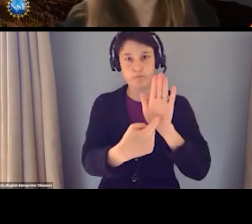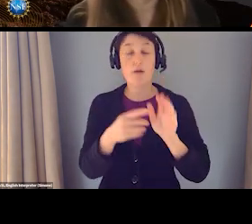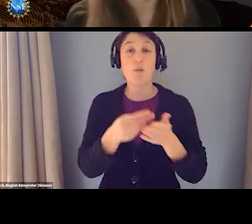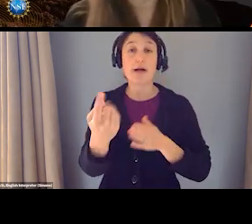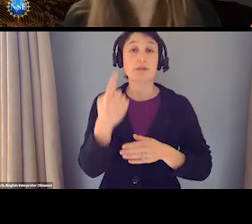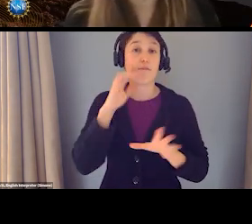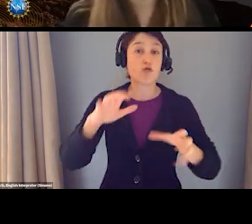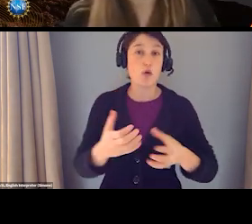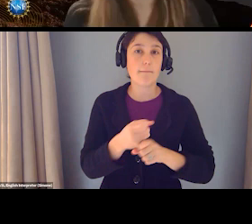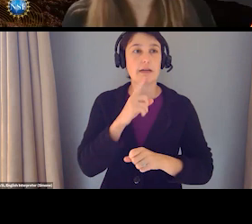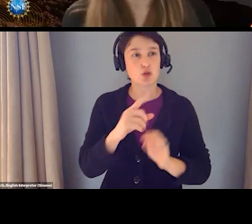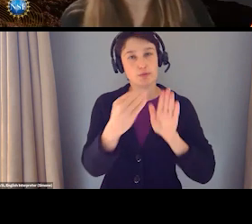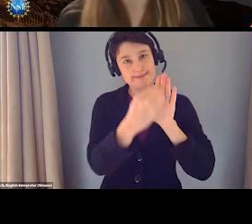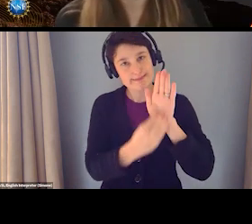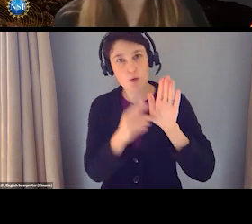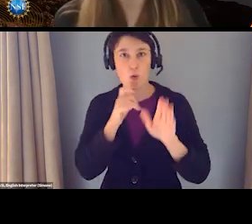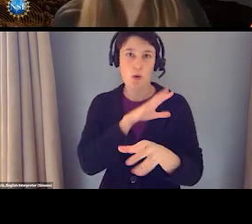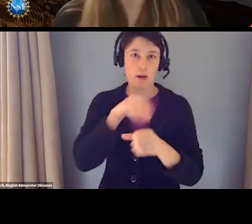and that they are in your participant support pool.